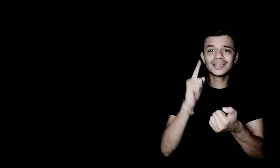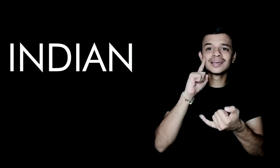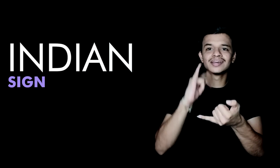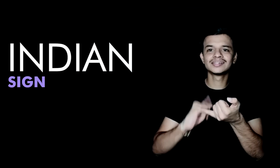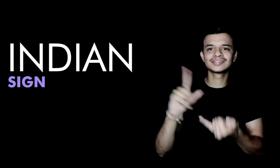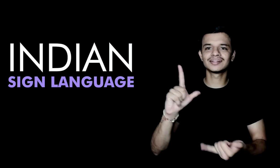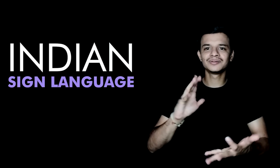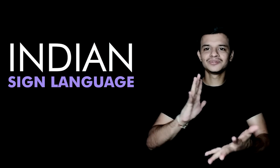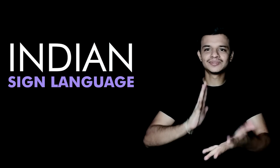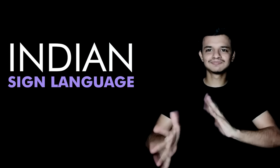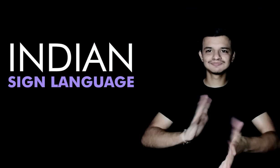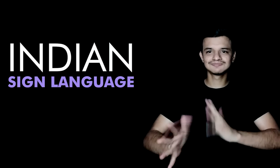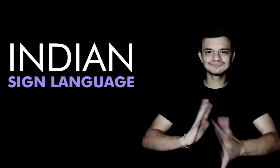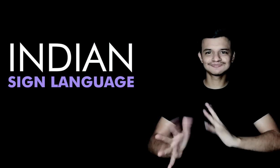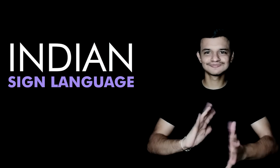With Indian Sign Language (ISL)